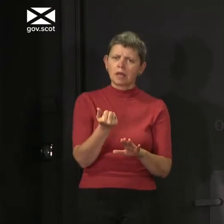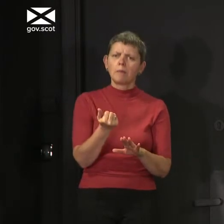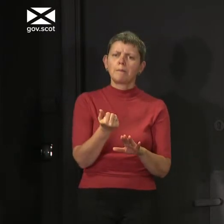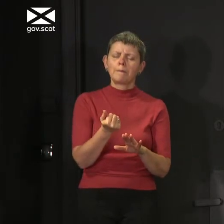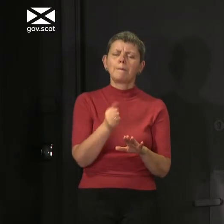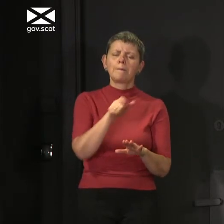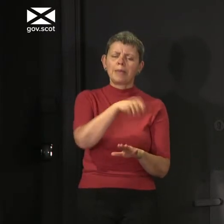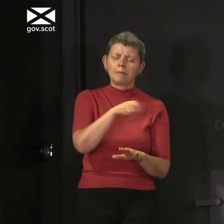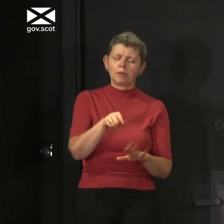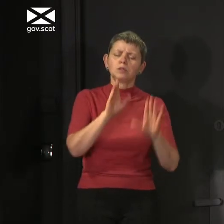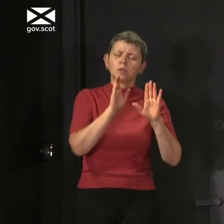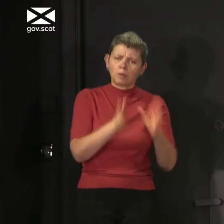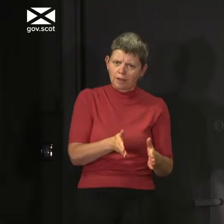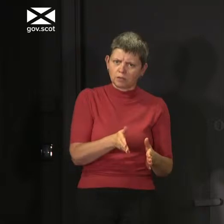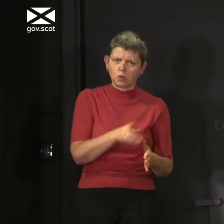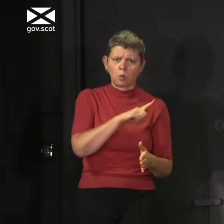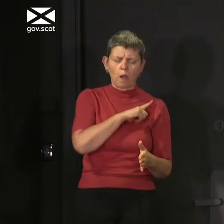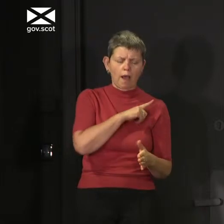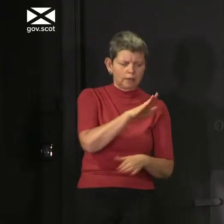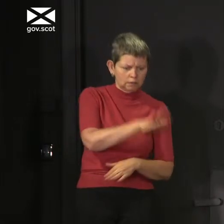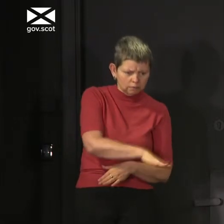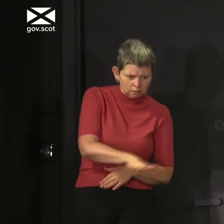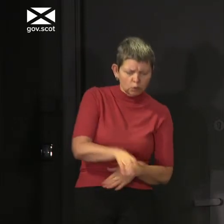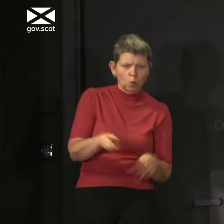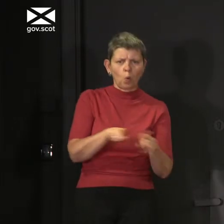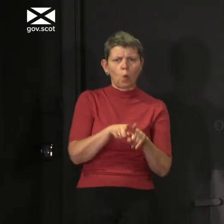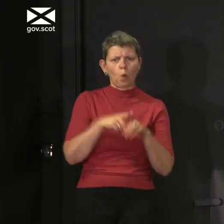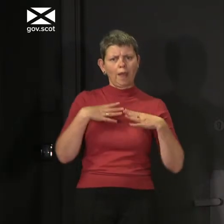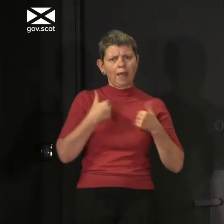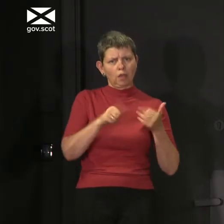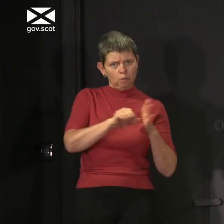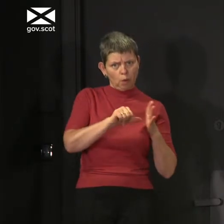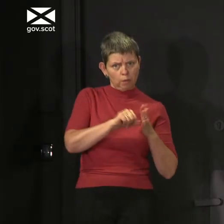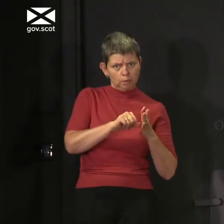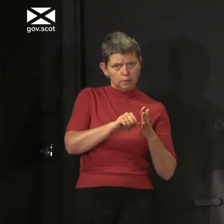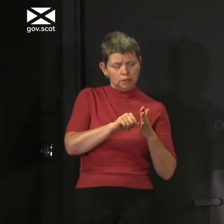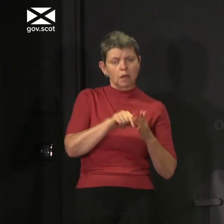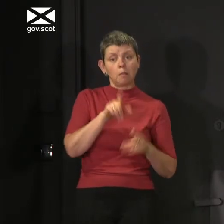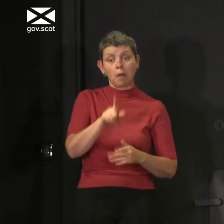conditions, to wear a face covering, because we know it is one of many things right that